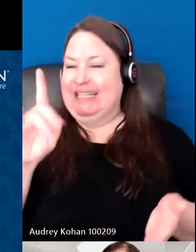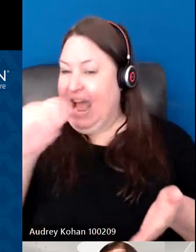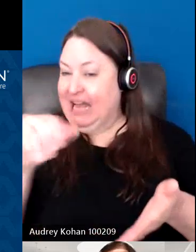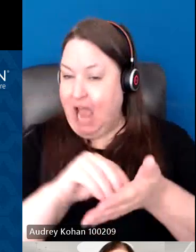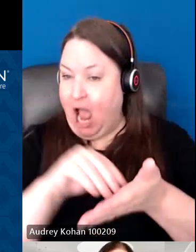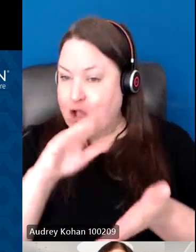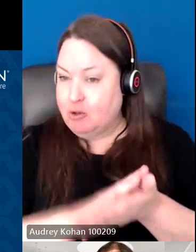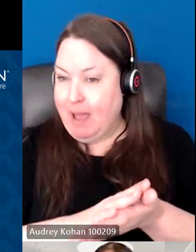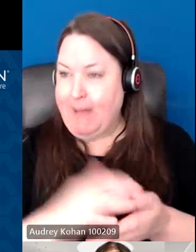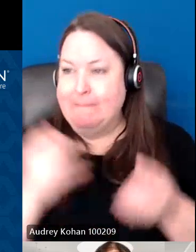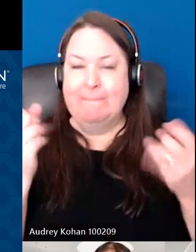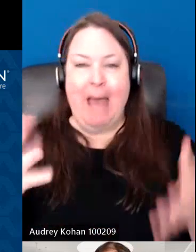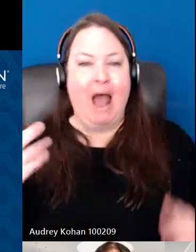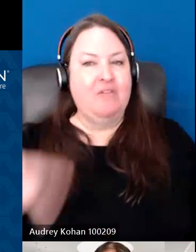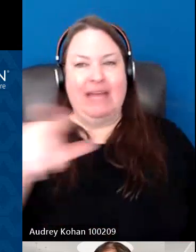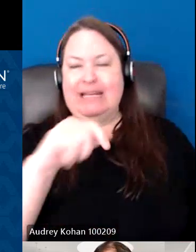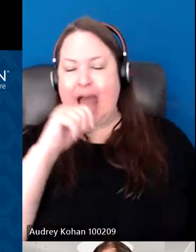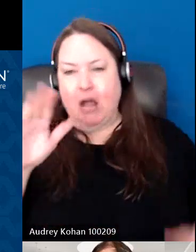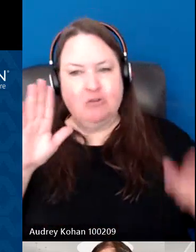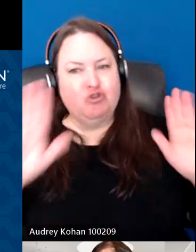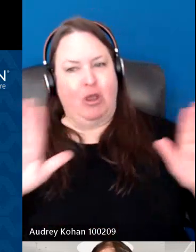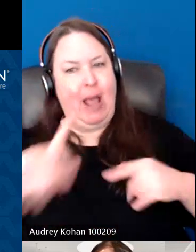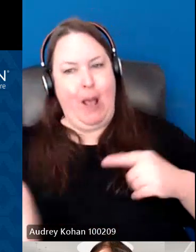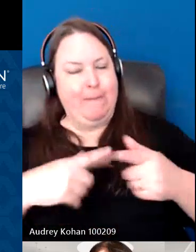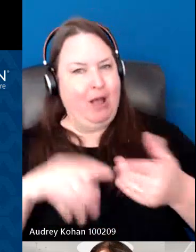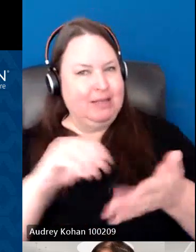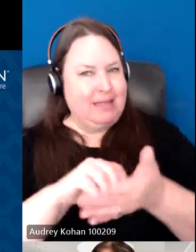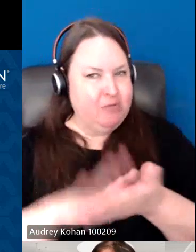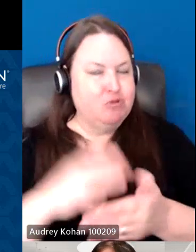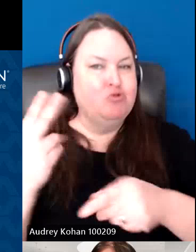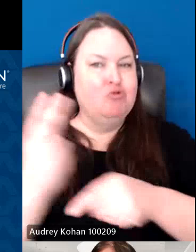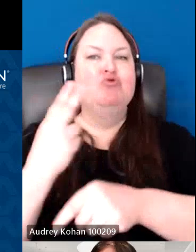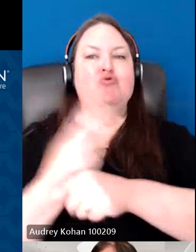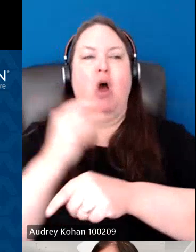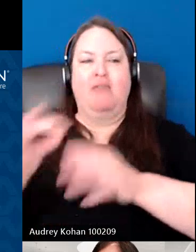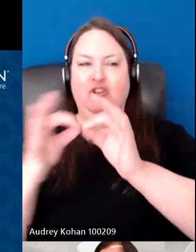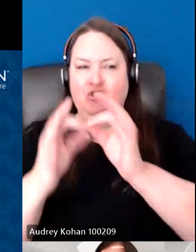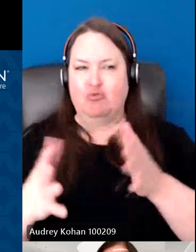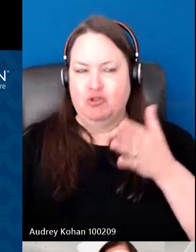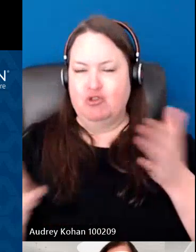a lot of them are not very great at documenting utilization of interpreter services and if you